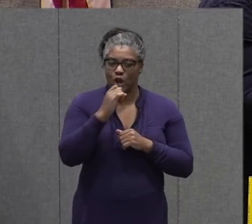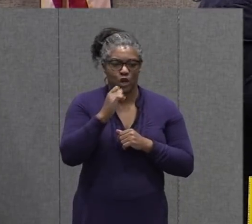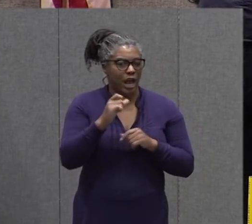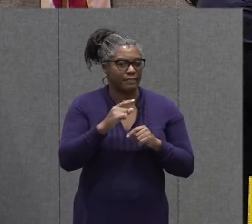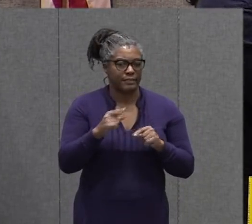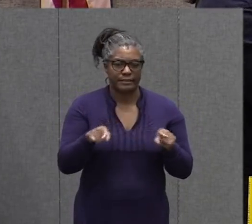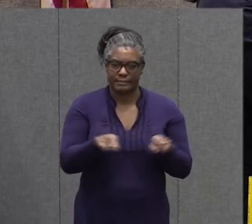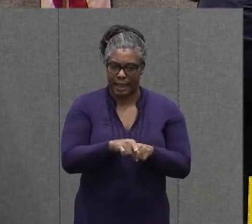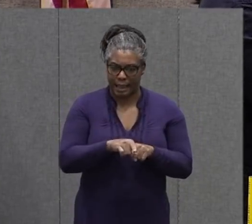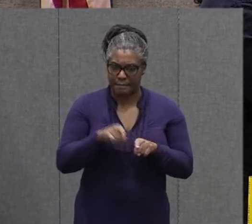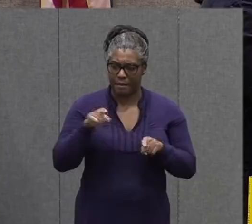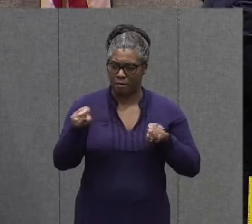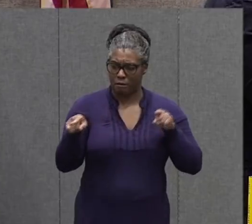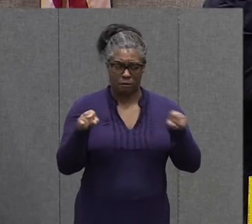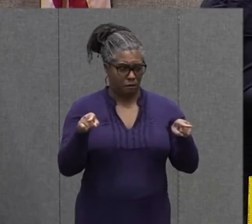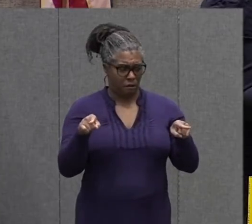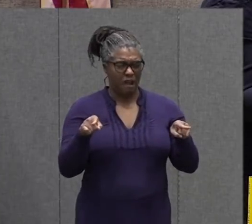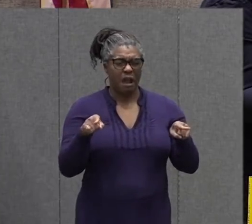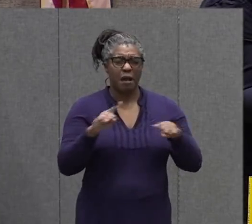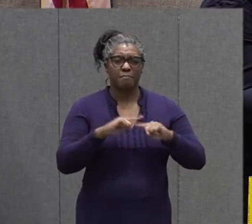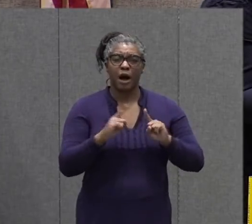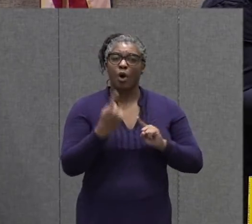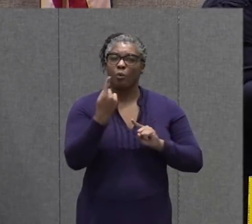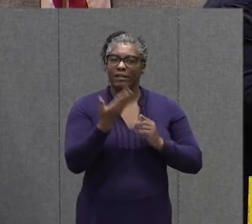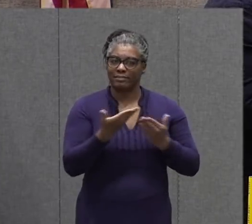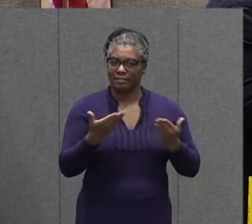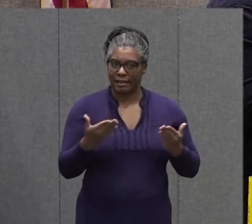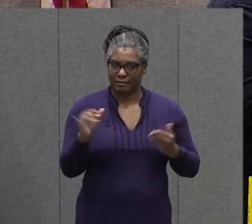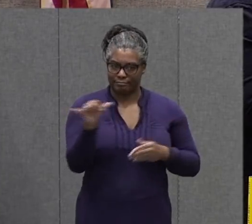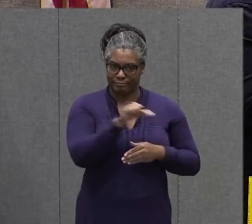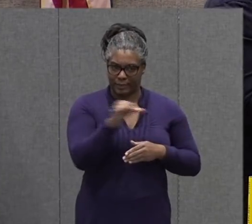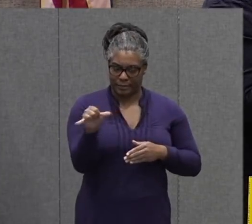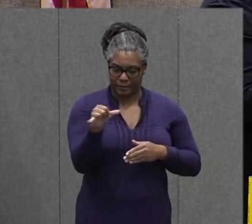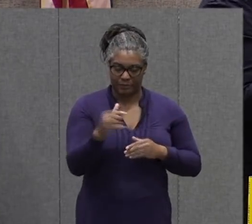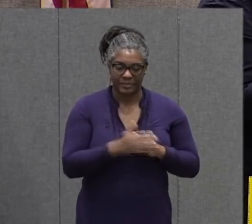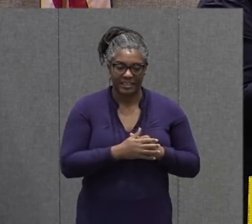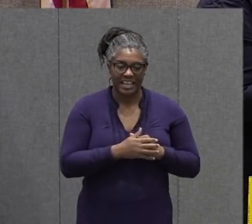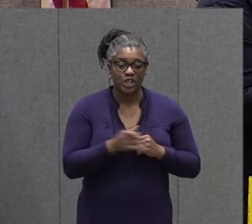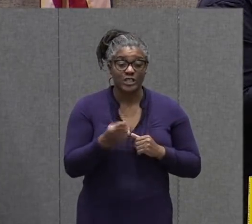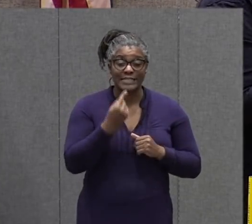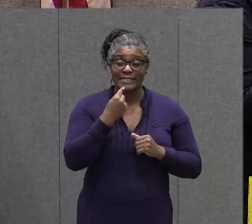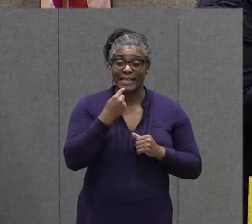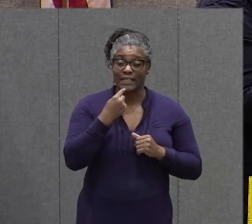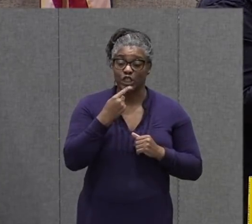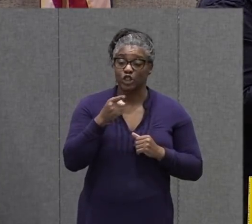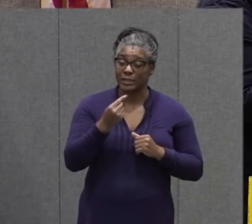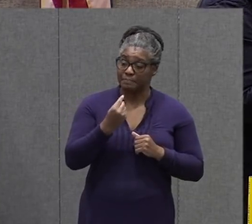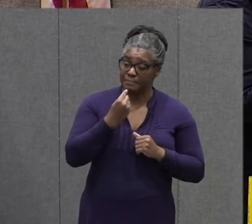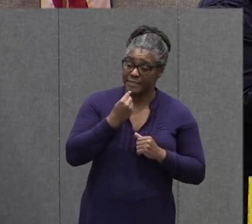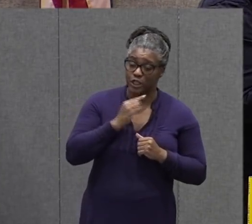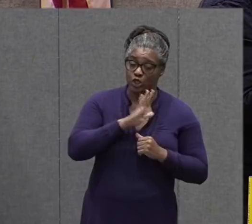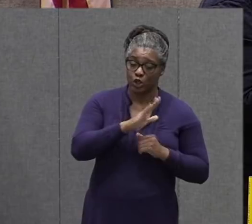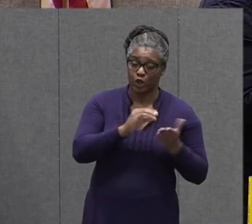So she's saying, you know, she misses her students, but that the classroom was like a zoo.